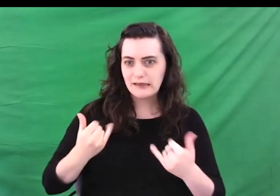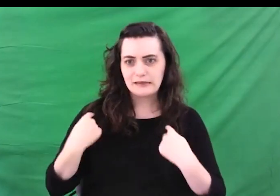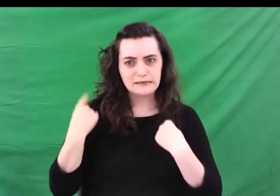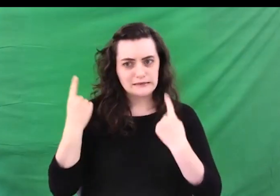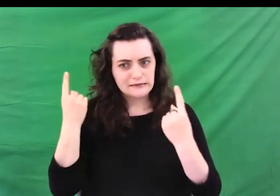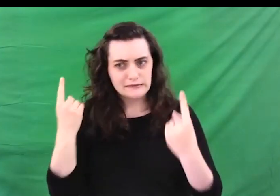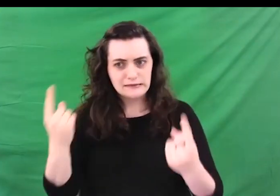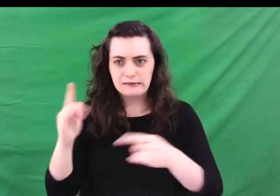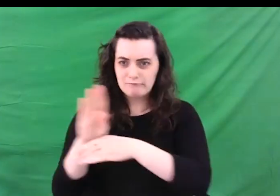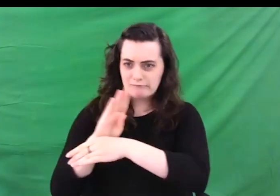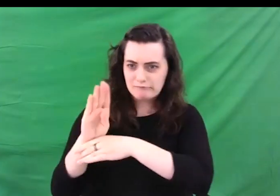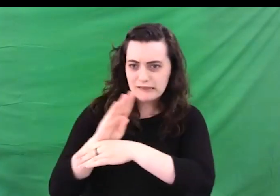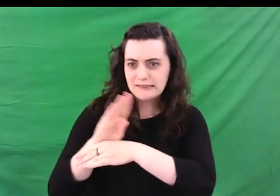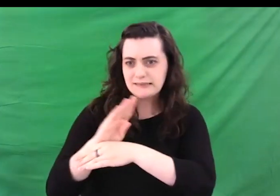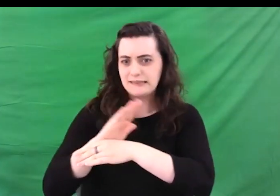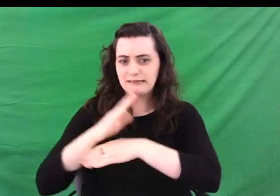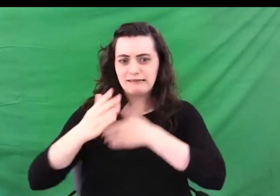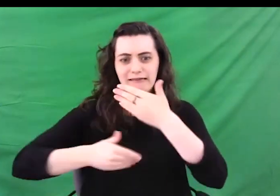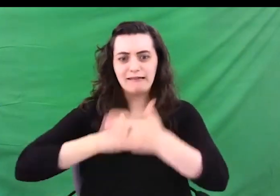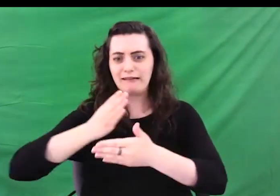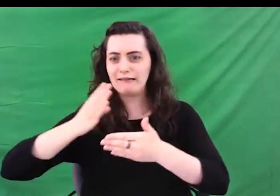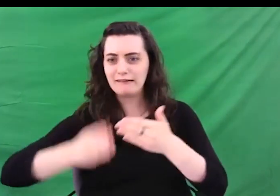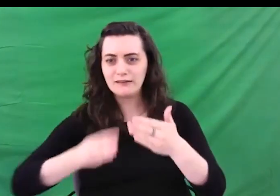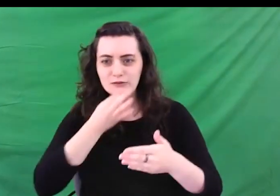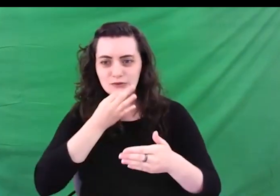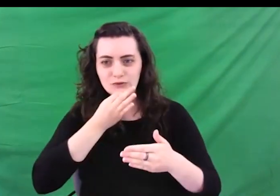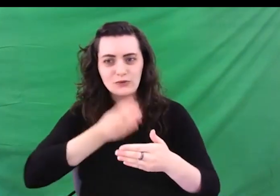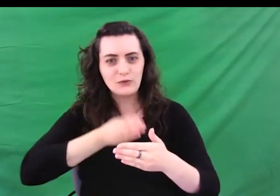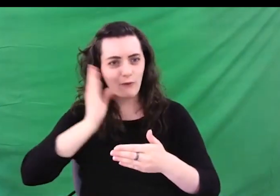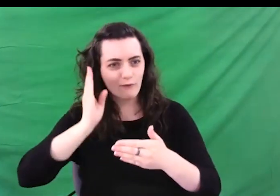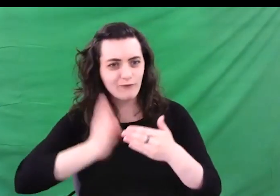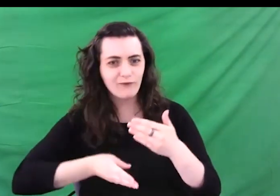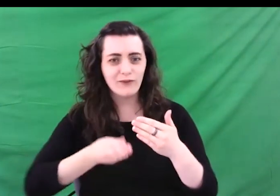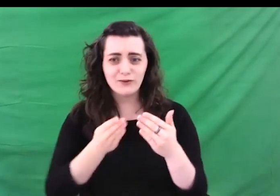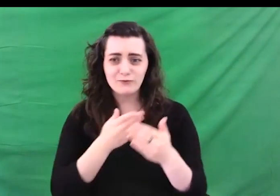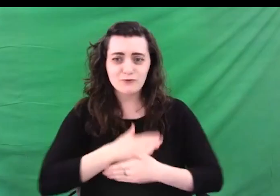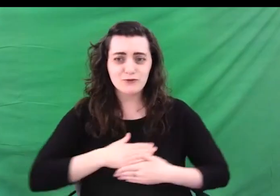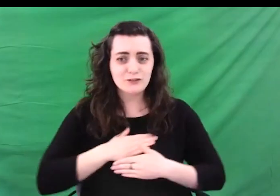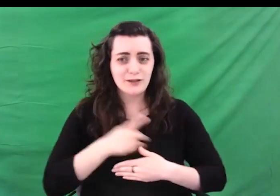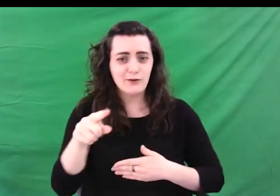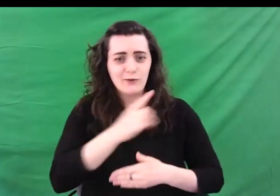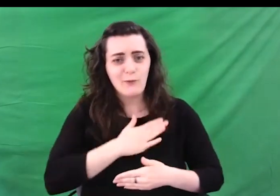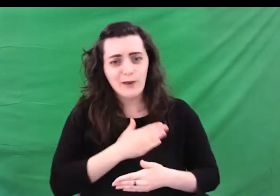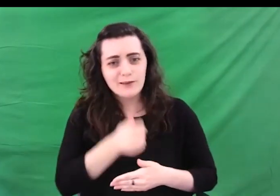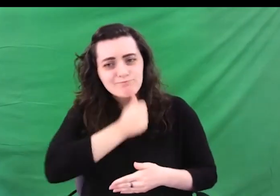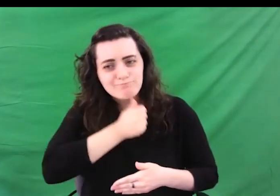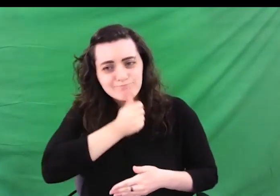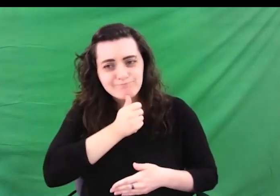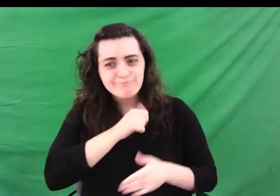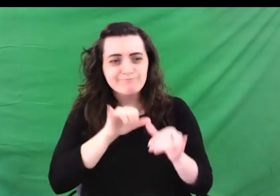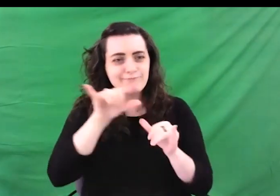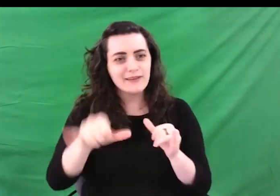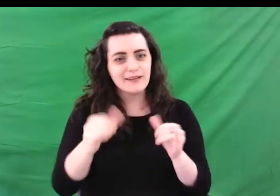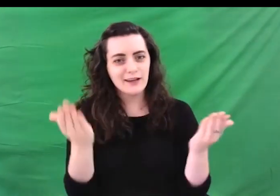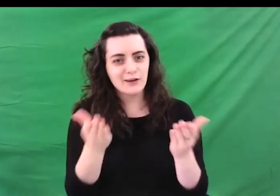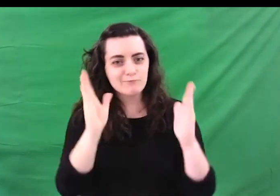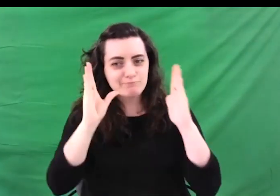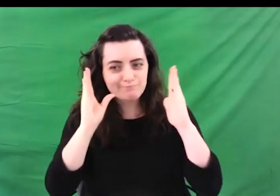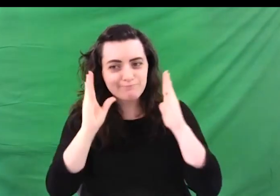and so I appreciate your participation. I love this tool. I think it's very helpful, and so I